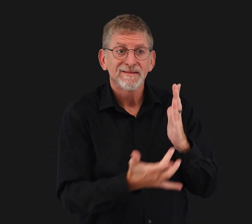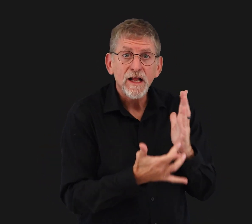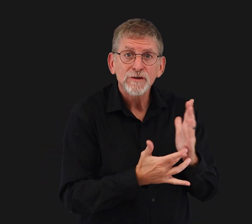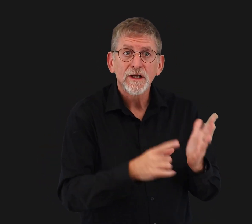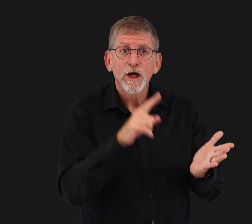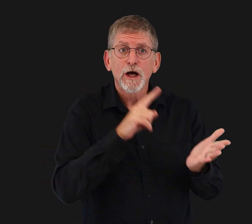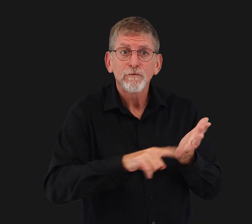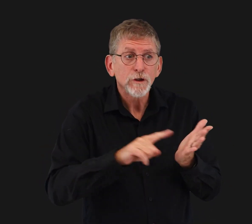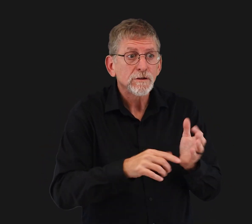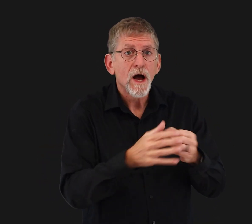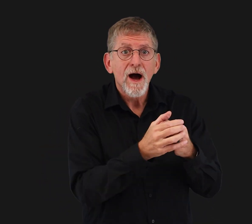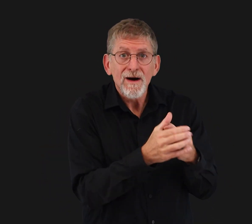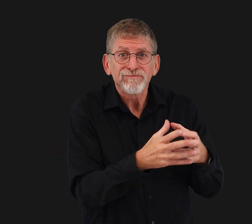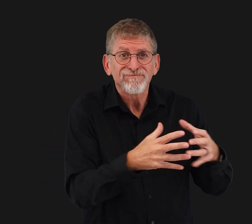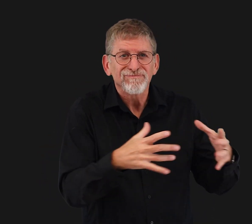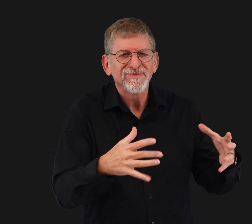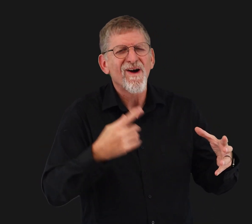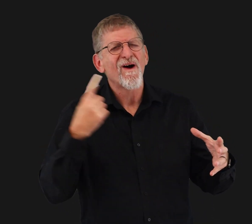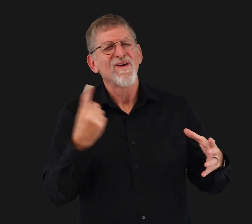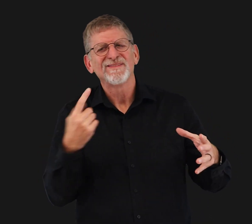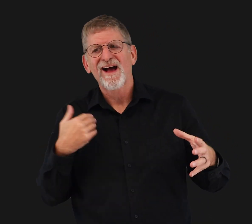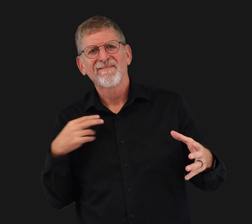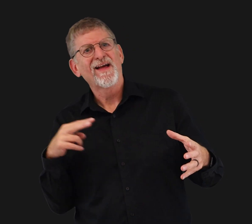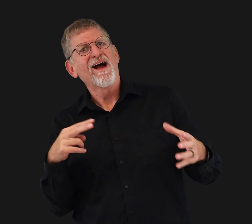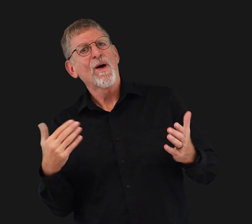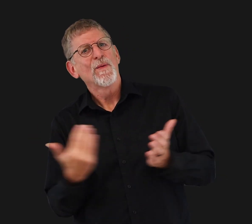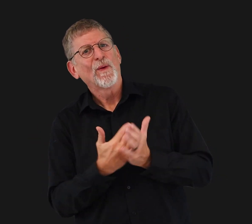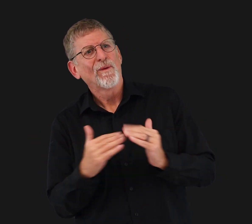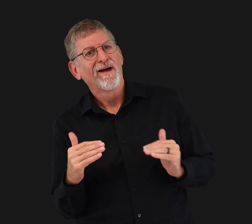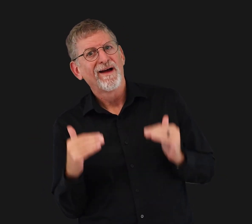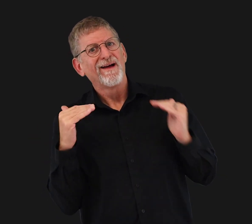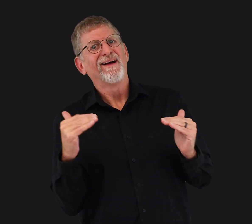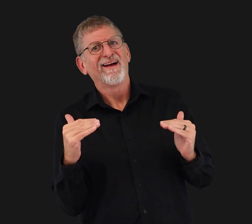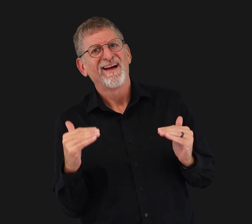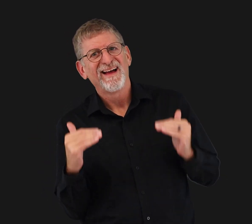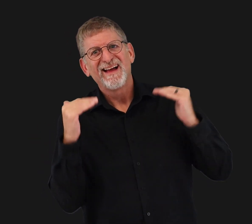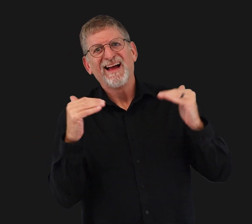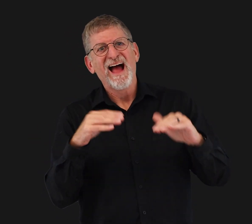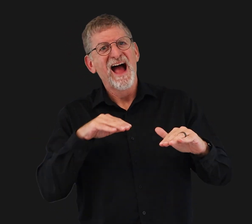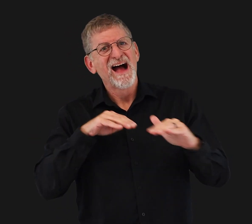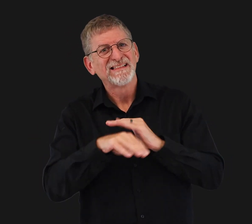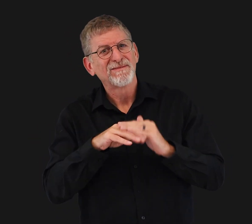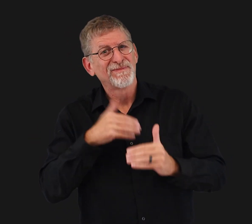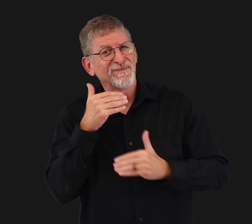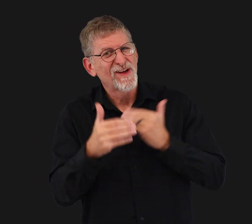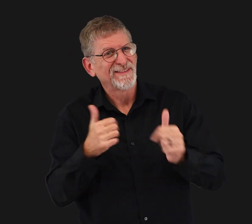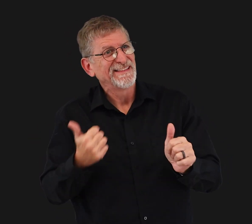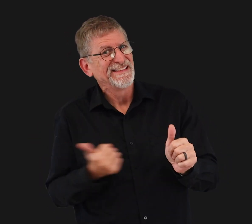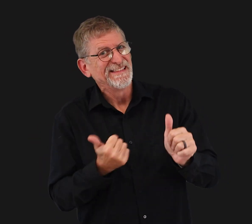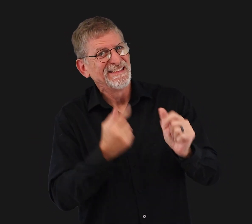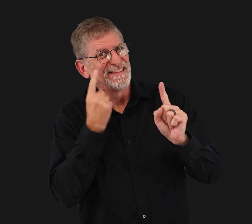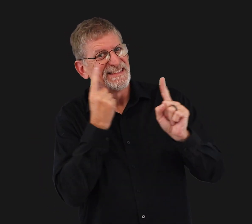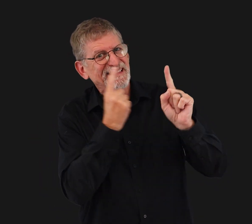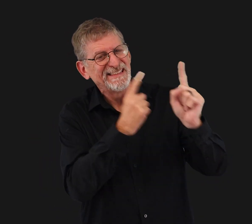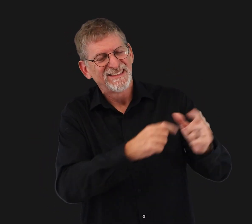As technology and research expand, there will always be new levels of accessibility progress to pursue.